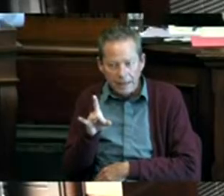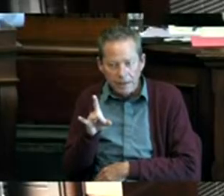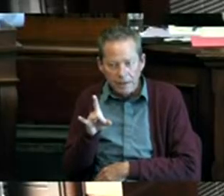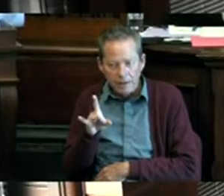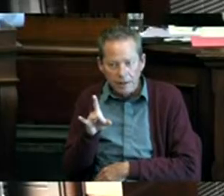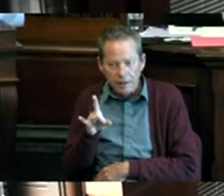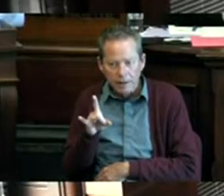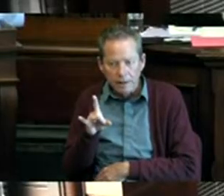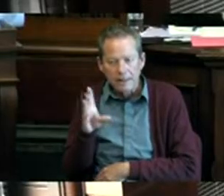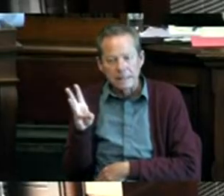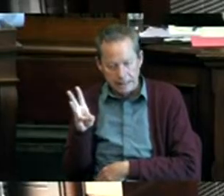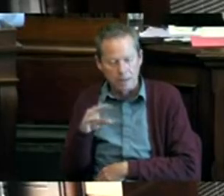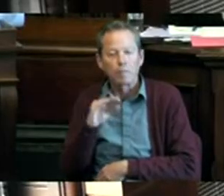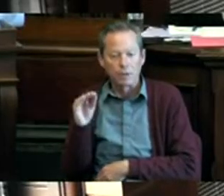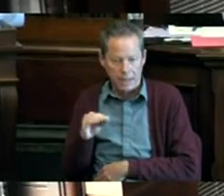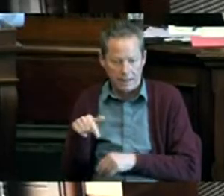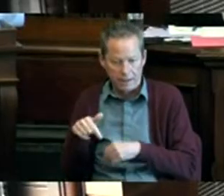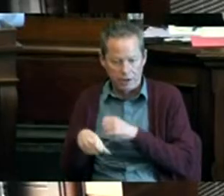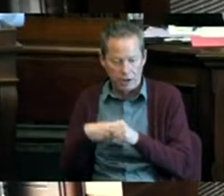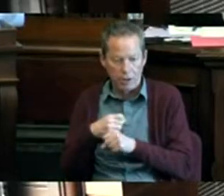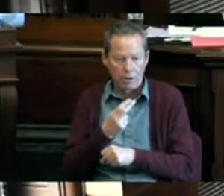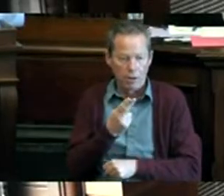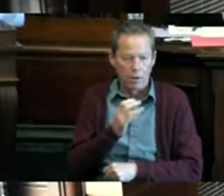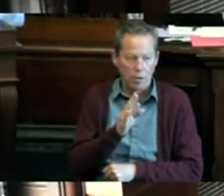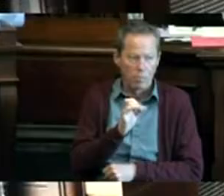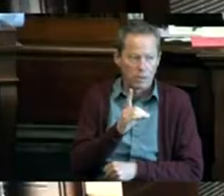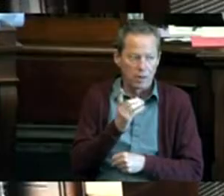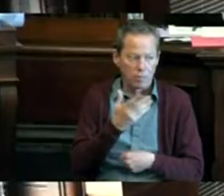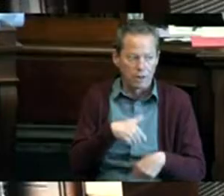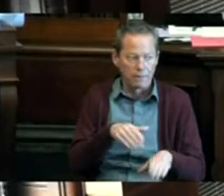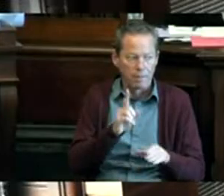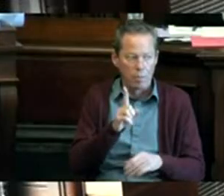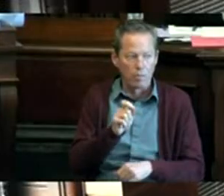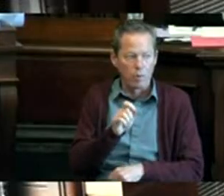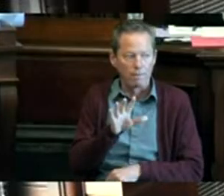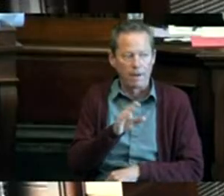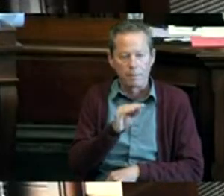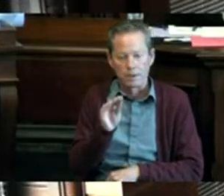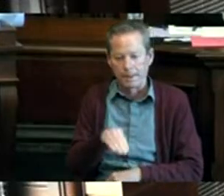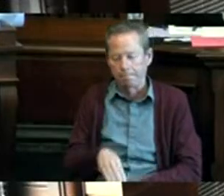take on 1.86% more of the tax